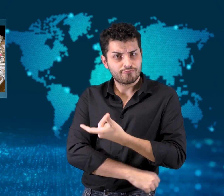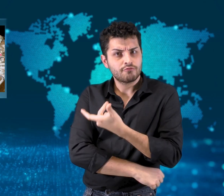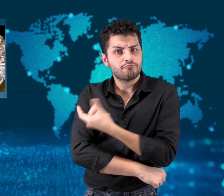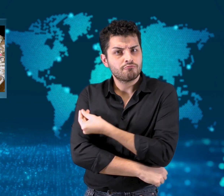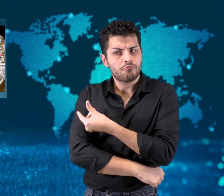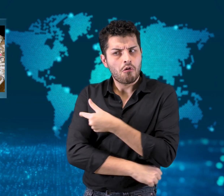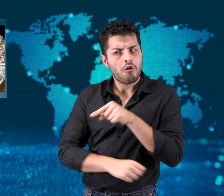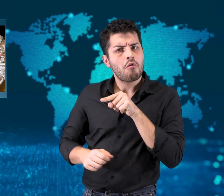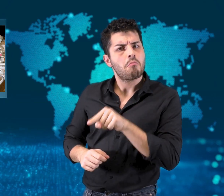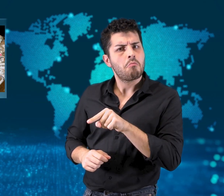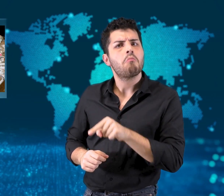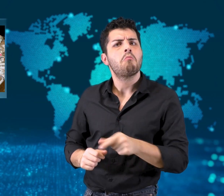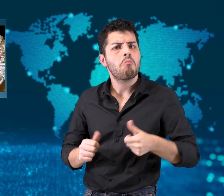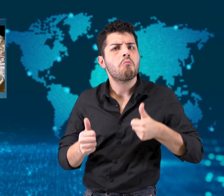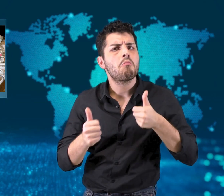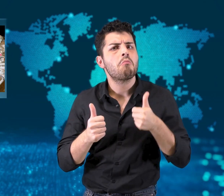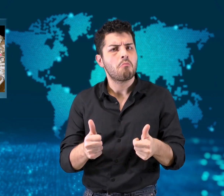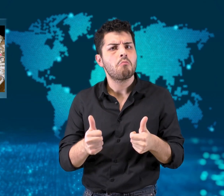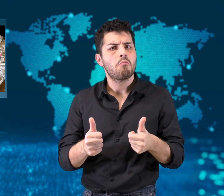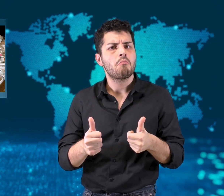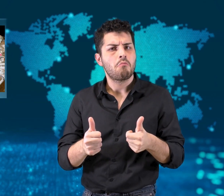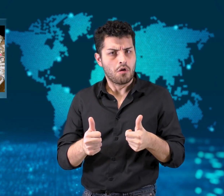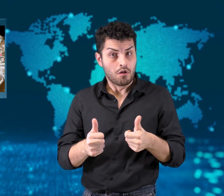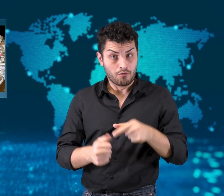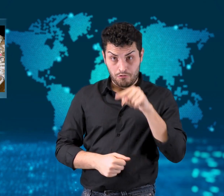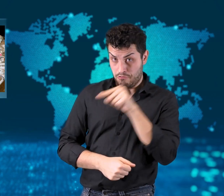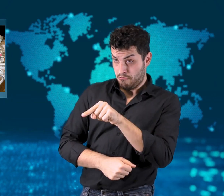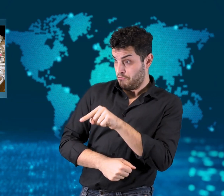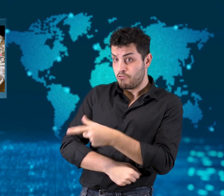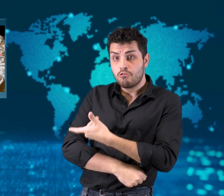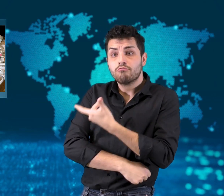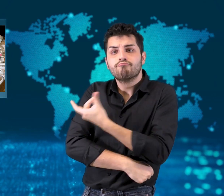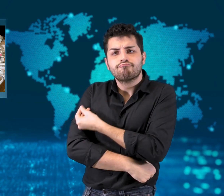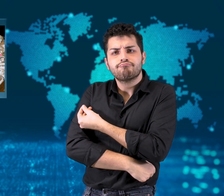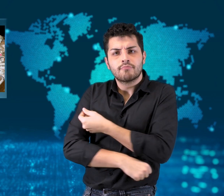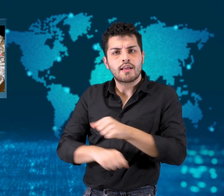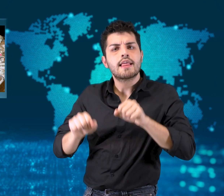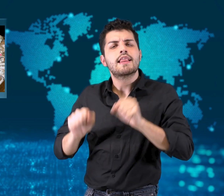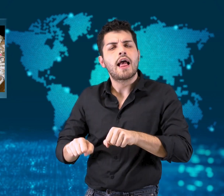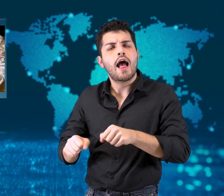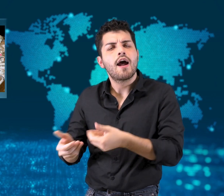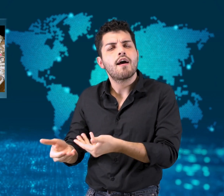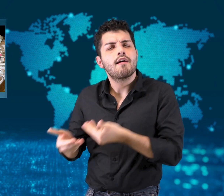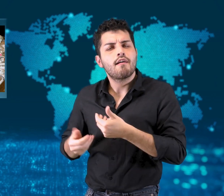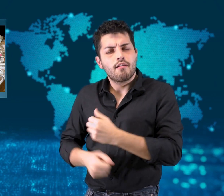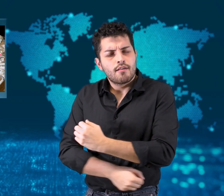Brazil reported that the CoronaVac is proven safe.